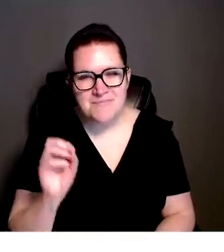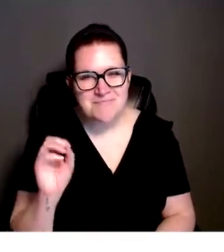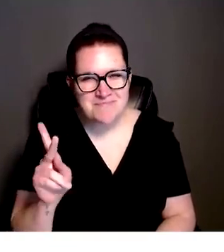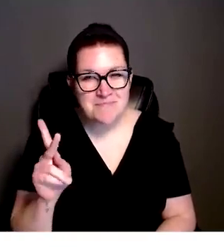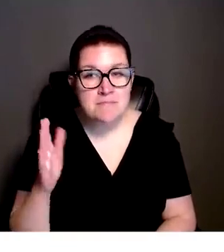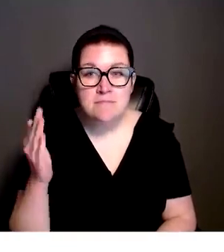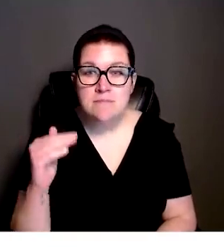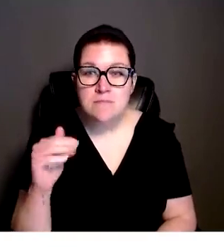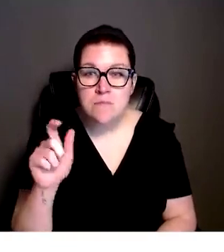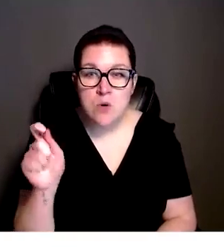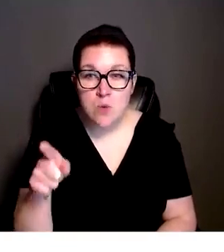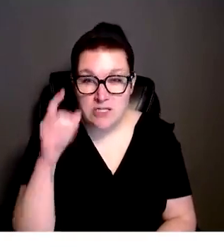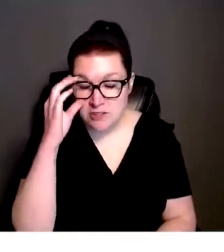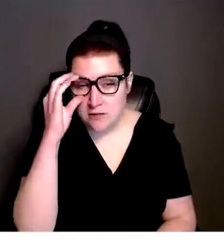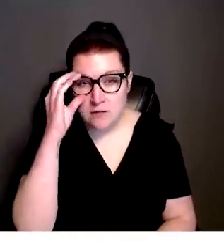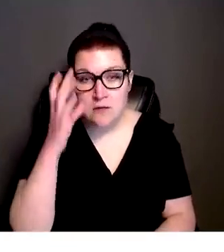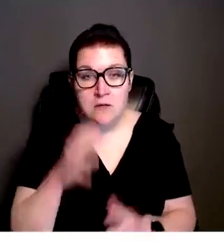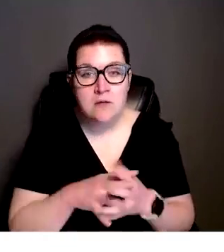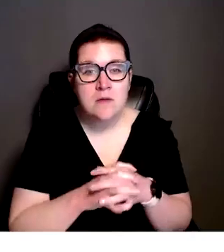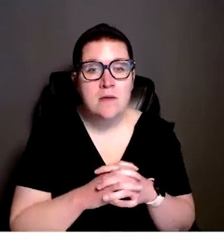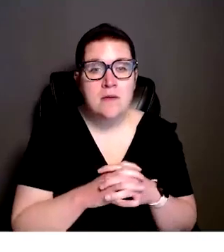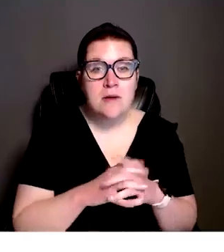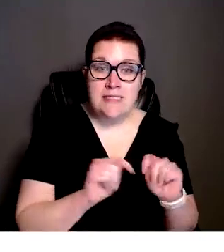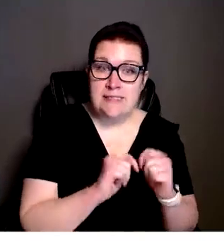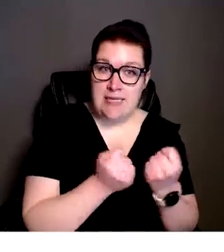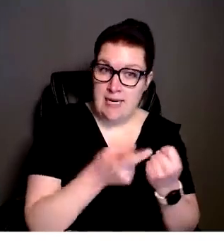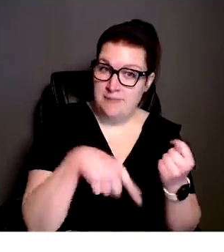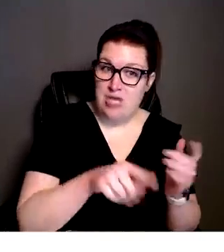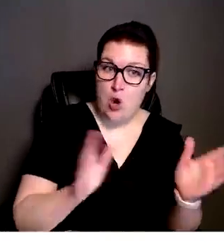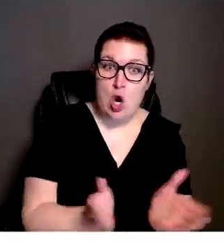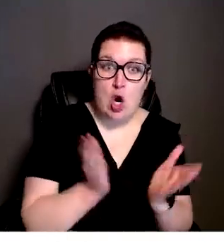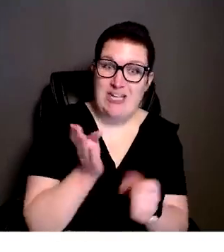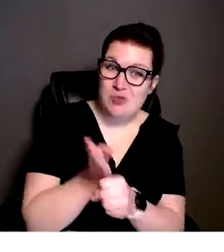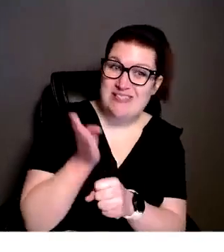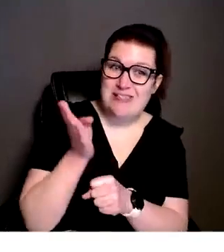A question was, teams are encouraged to submit their Intent to Apply by Wednesday, April 15th.